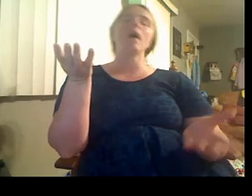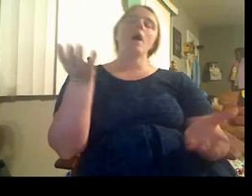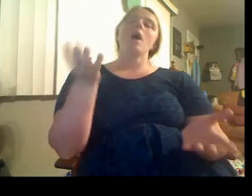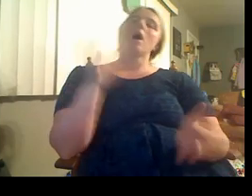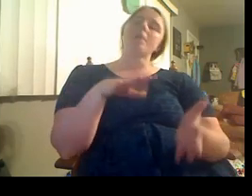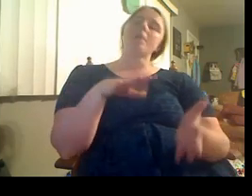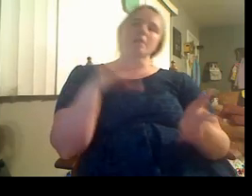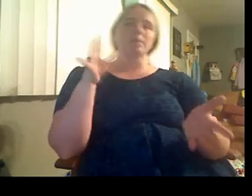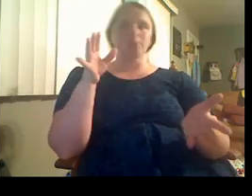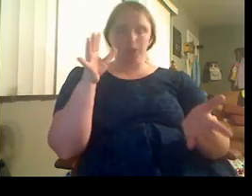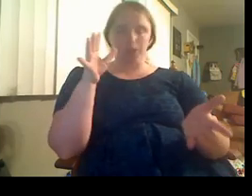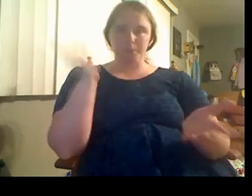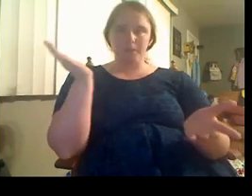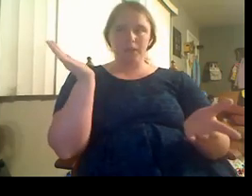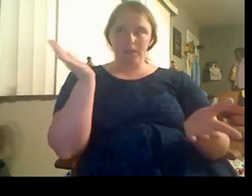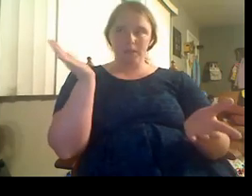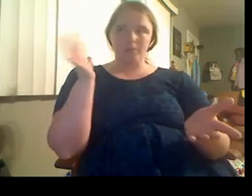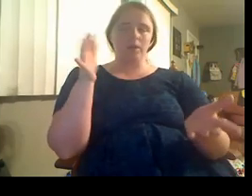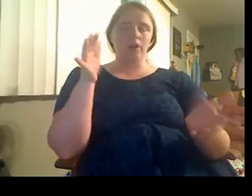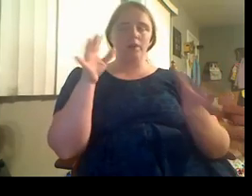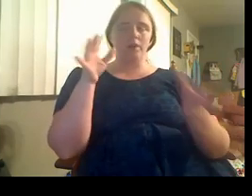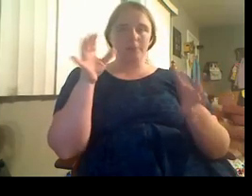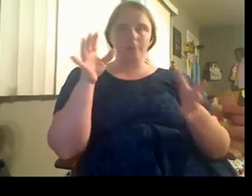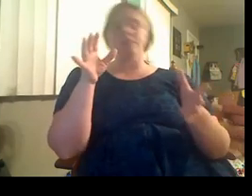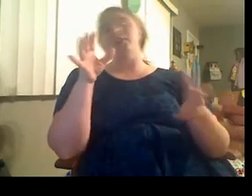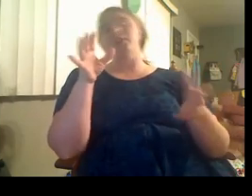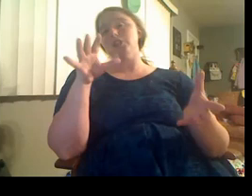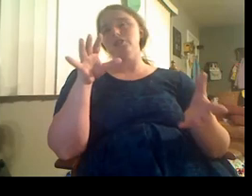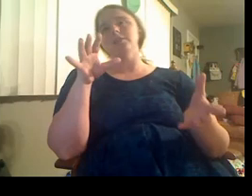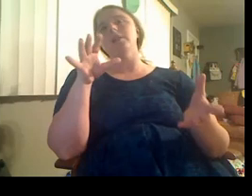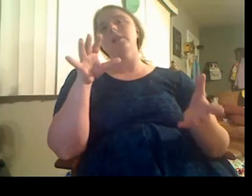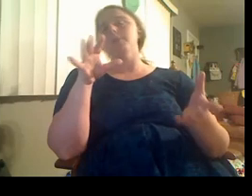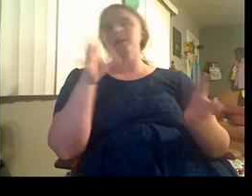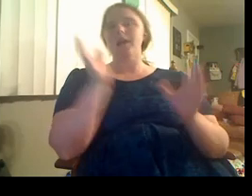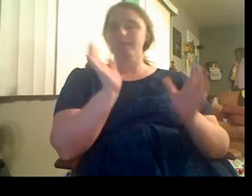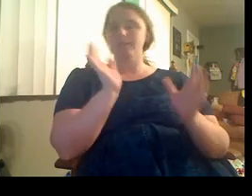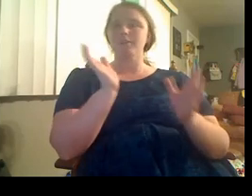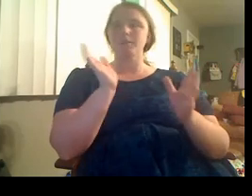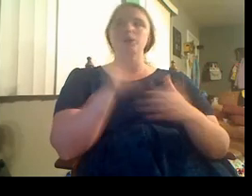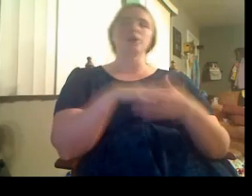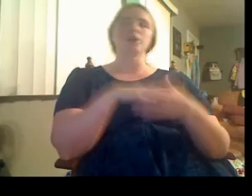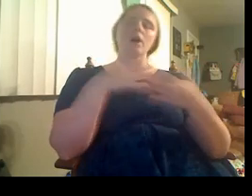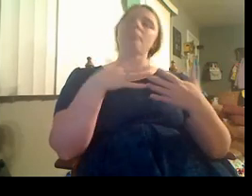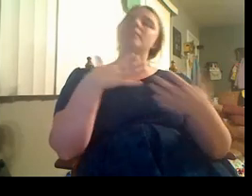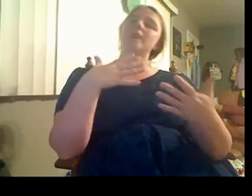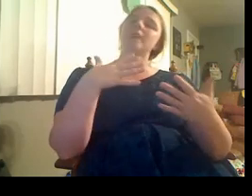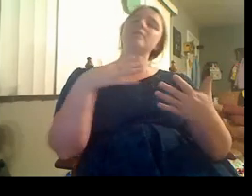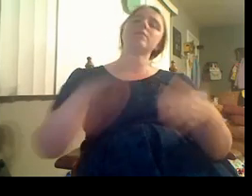Um, similar is our government for education is set up in kind of a similar stance.